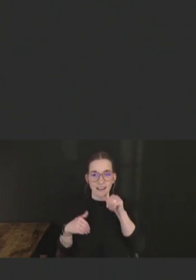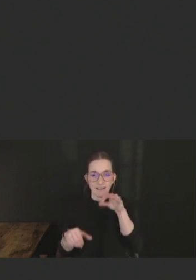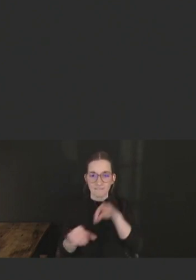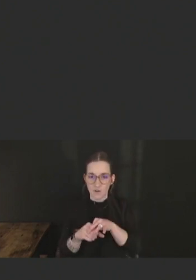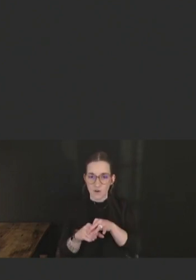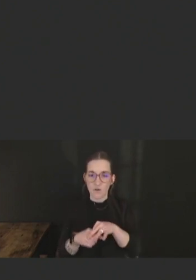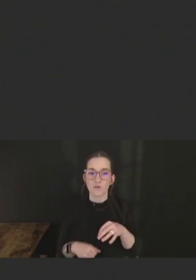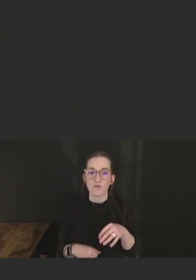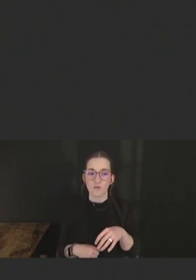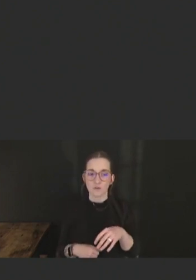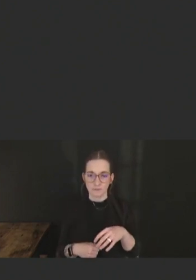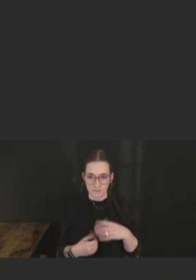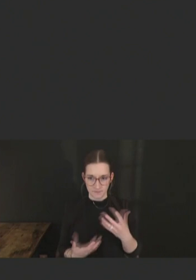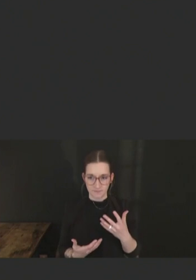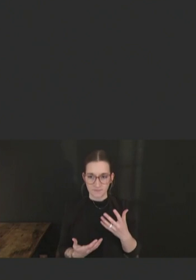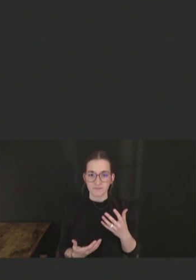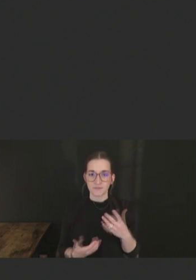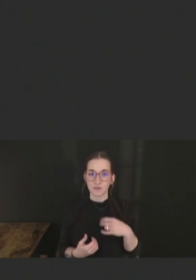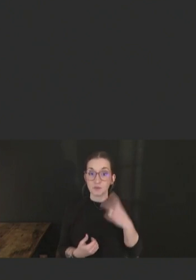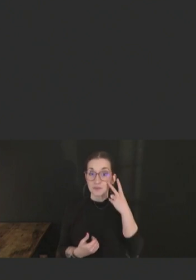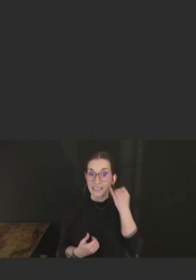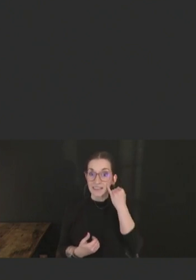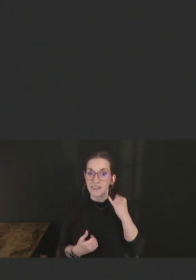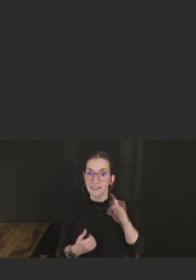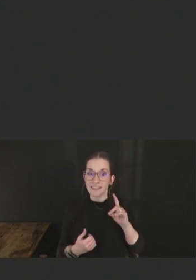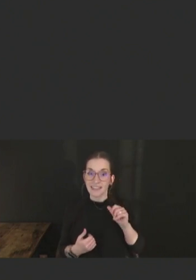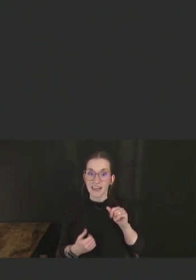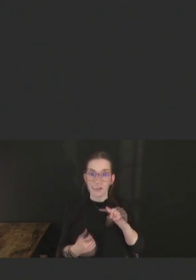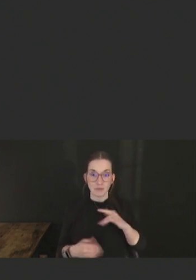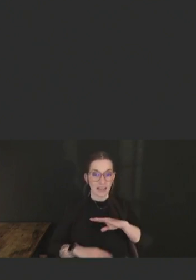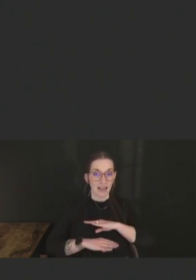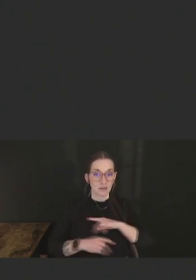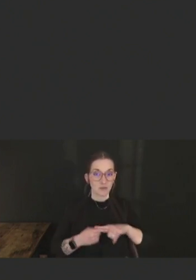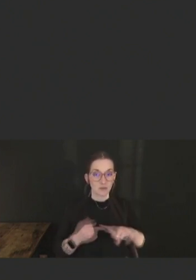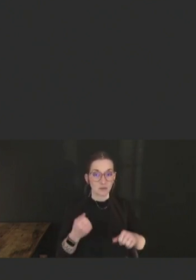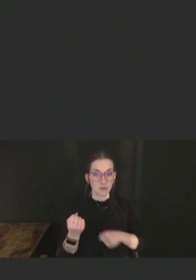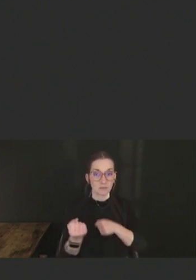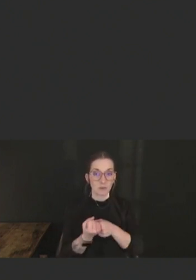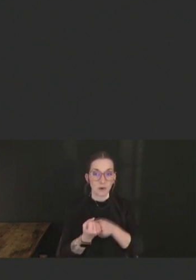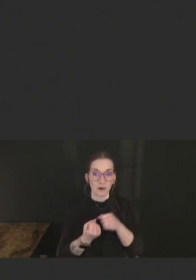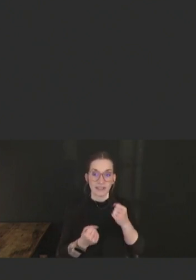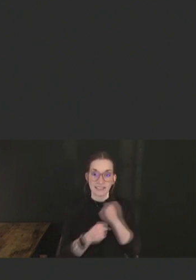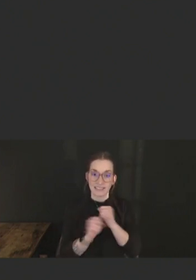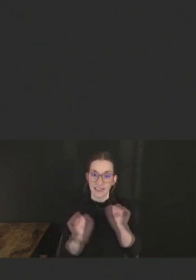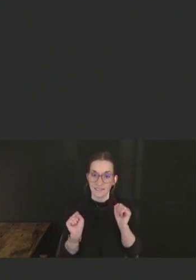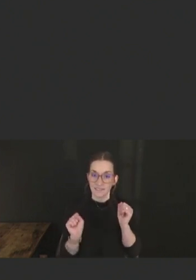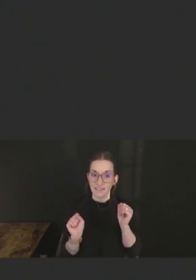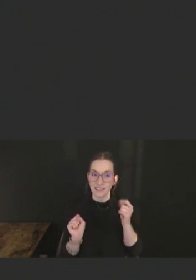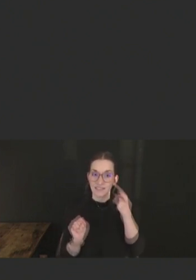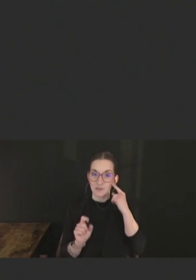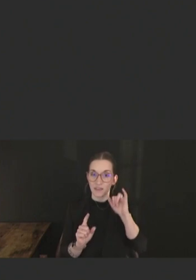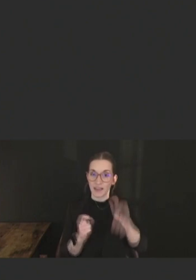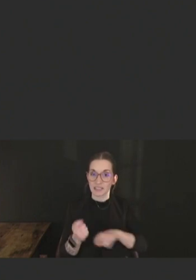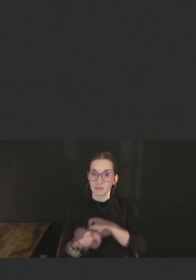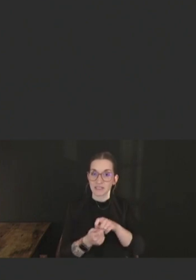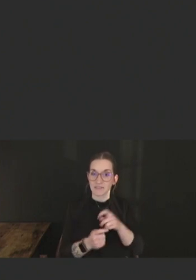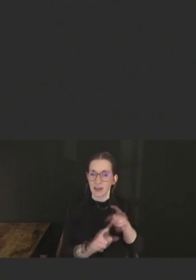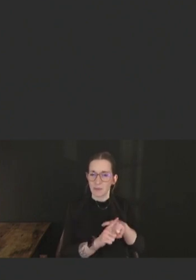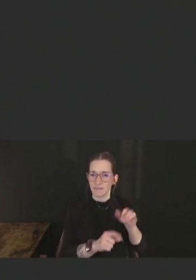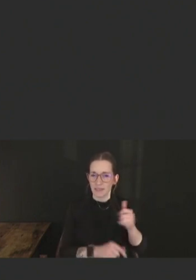adequate to support the safety of REBYOTA for the specific indication.